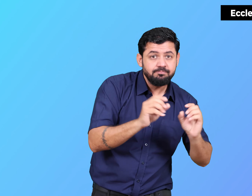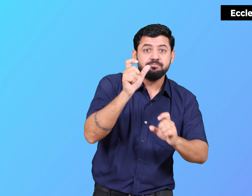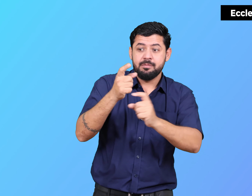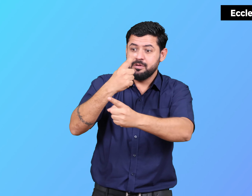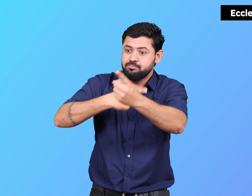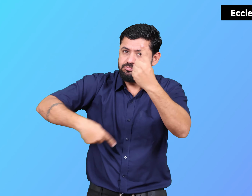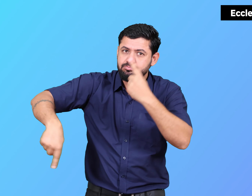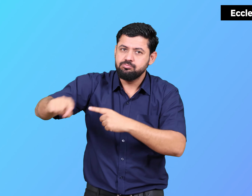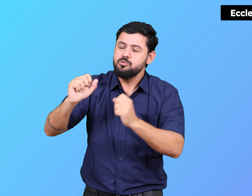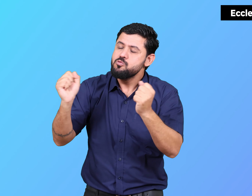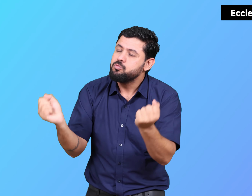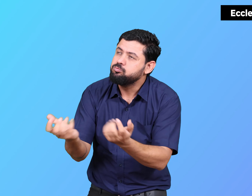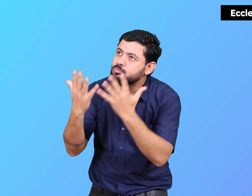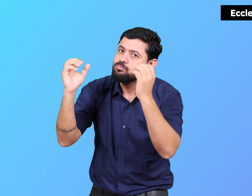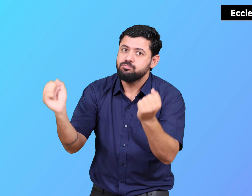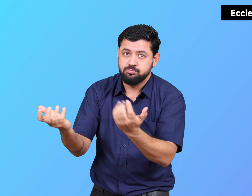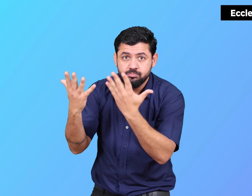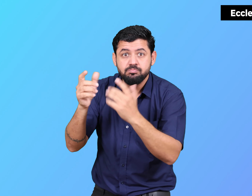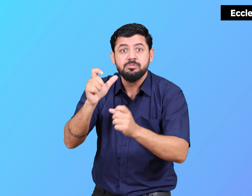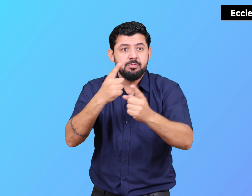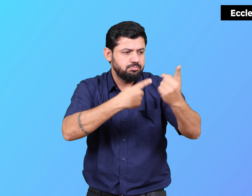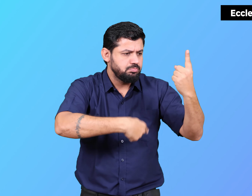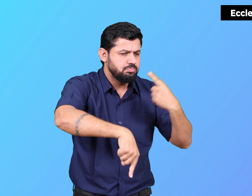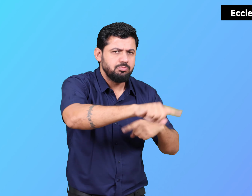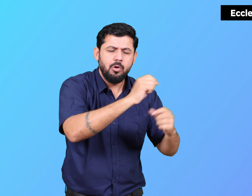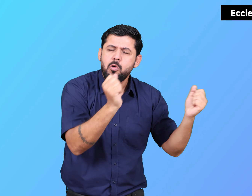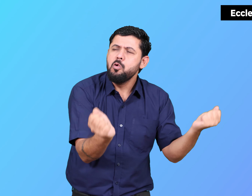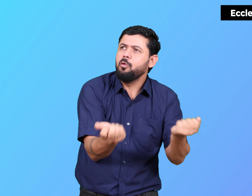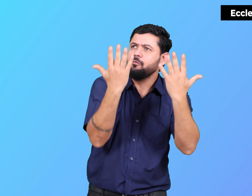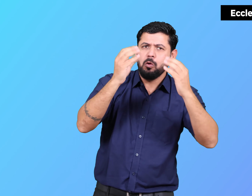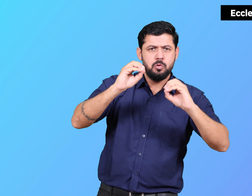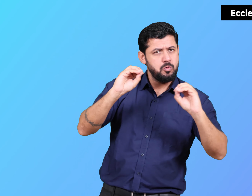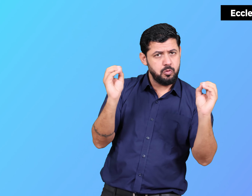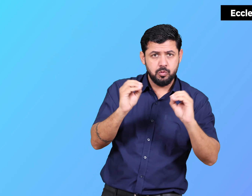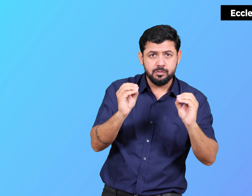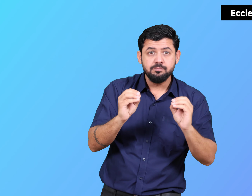Death comes to those who give sacrifices and to those who don’t give sacrifices.